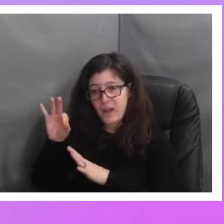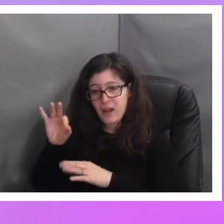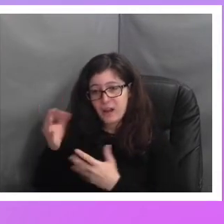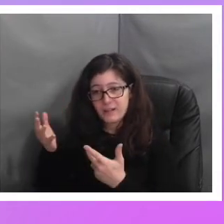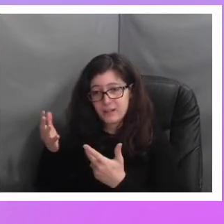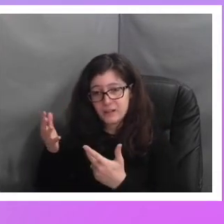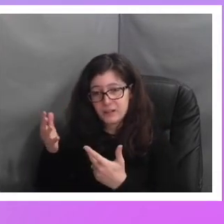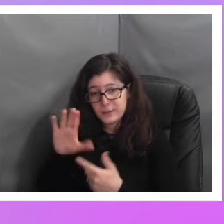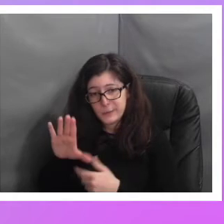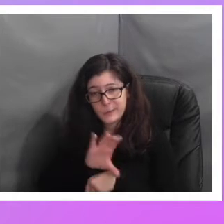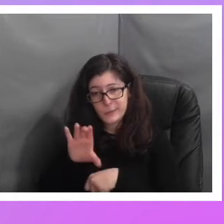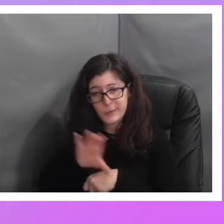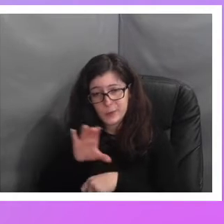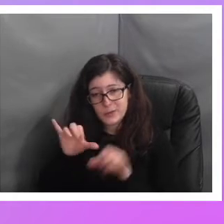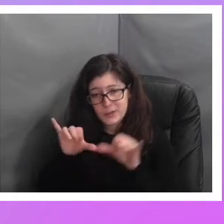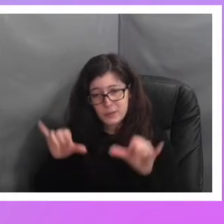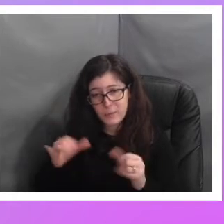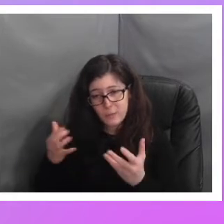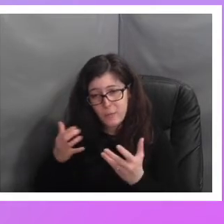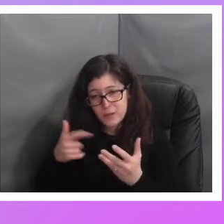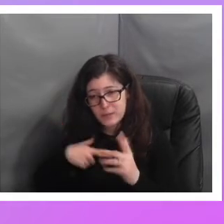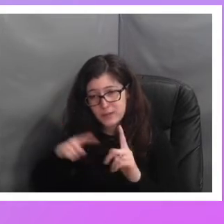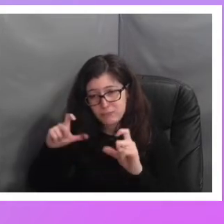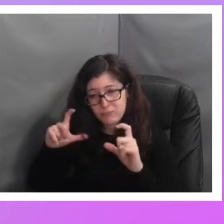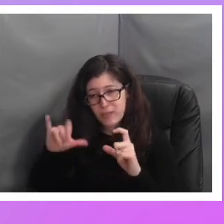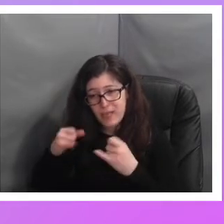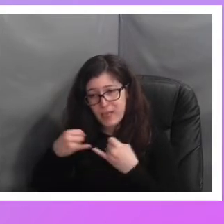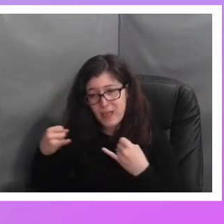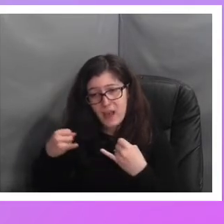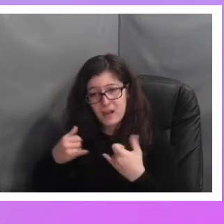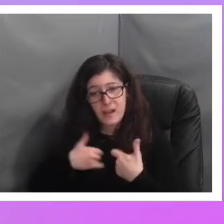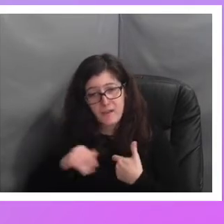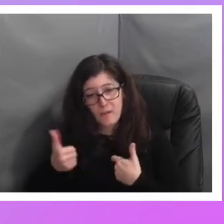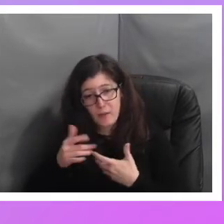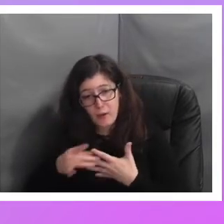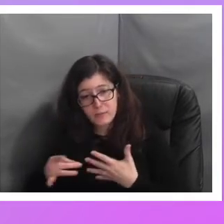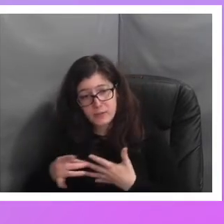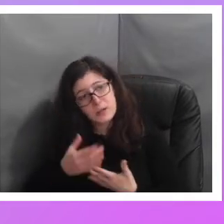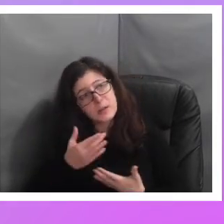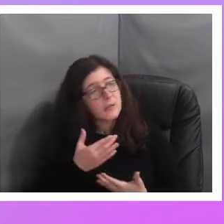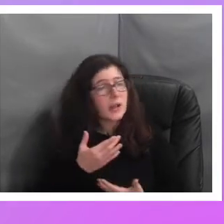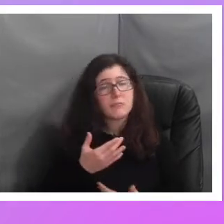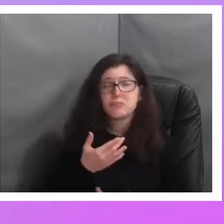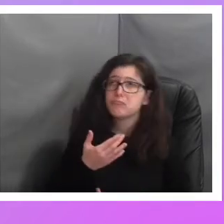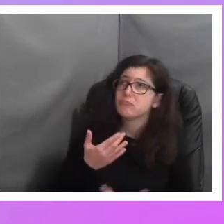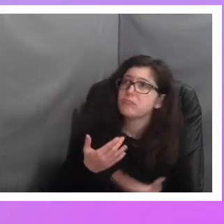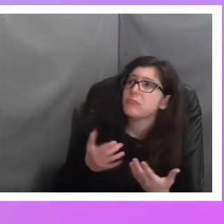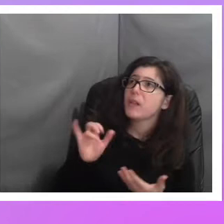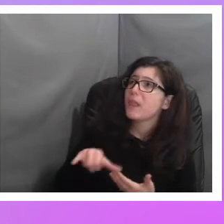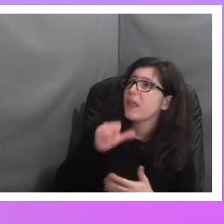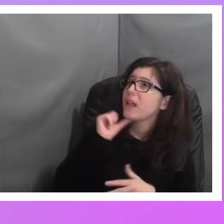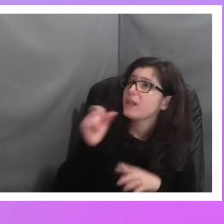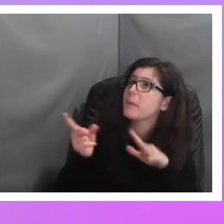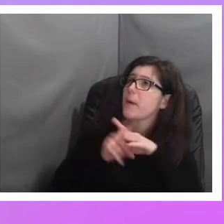is there another way for me to do this?", and you might've said, "Well, it didn't pop up in our WCAG automated review",